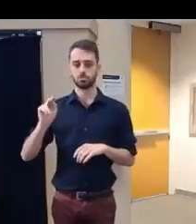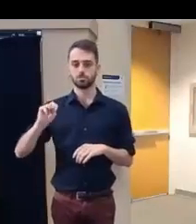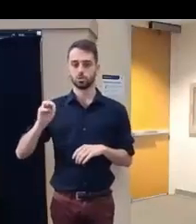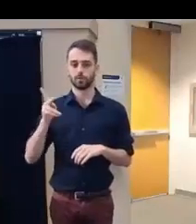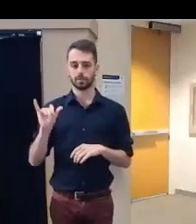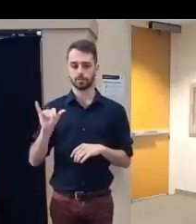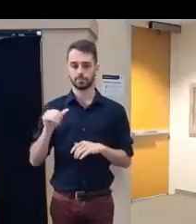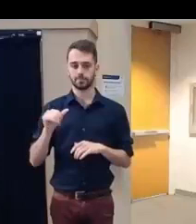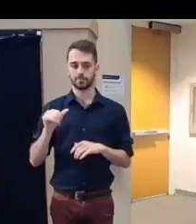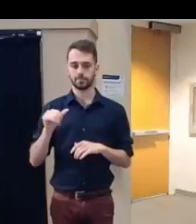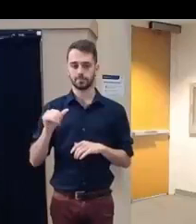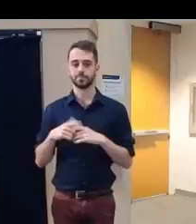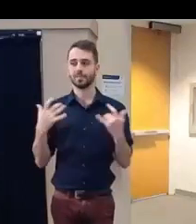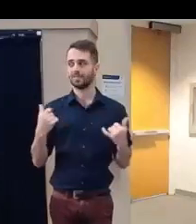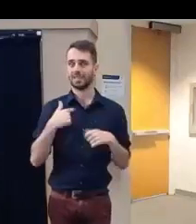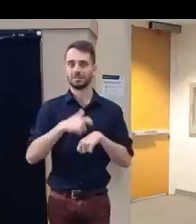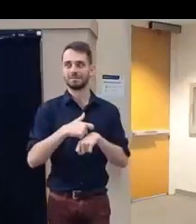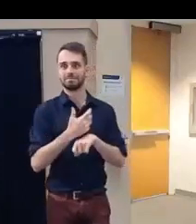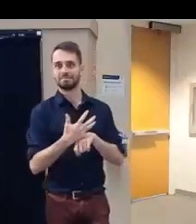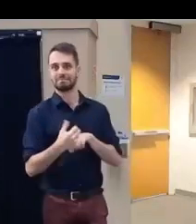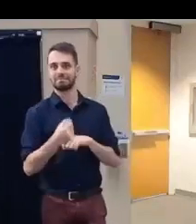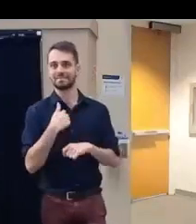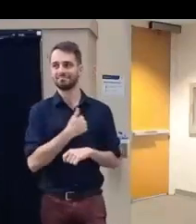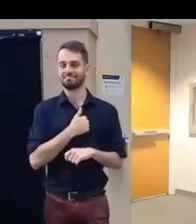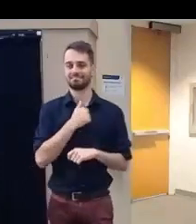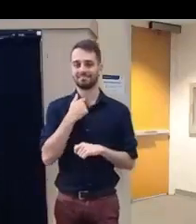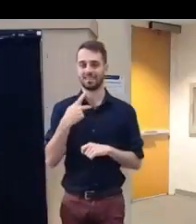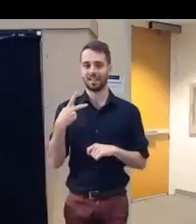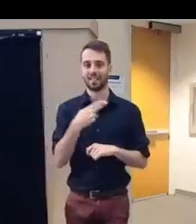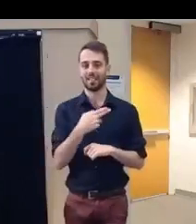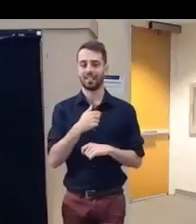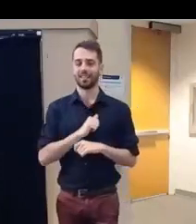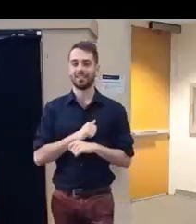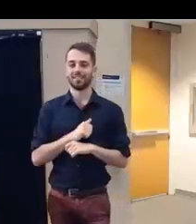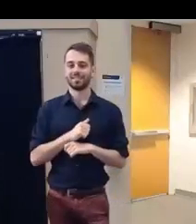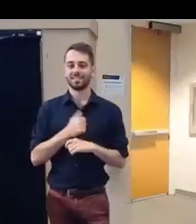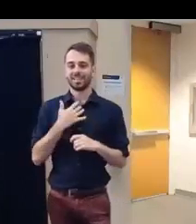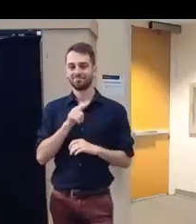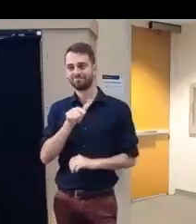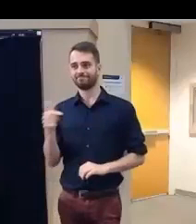not going to share my other initiatives so that we can have questions and and Dr Rosenberg can